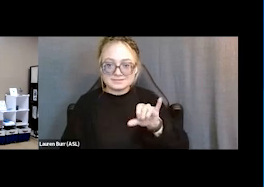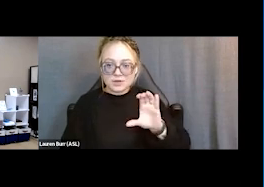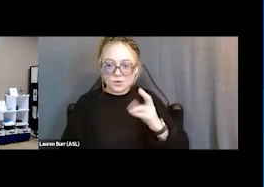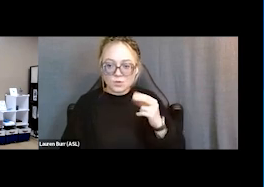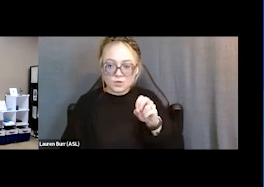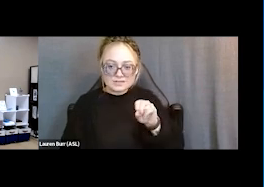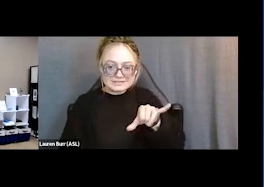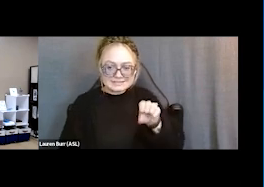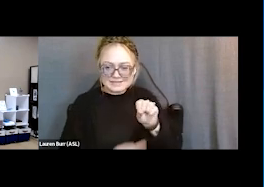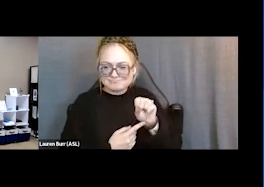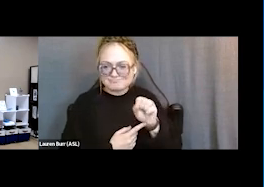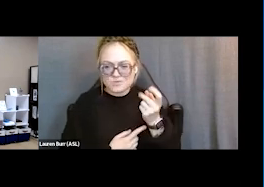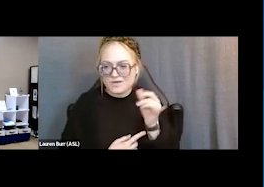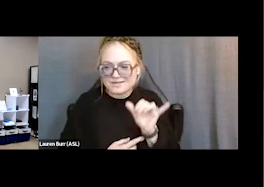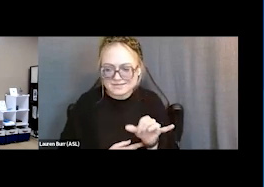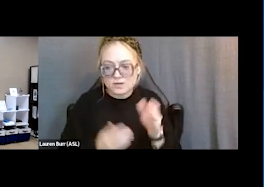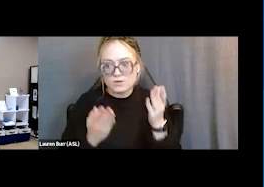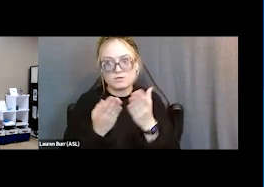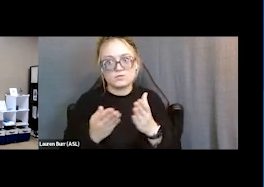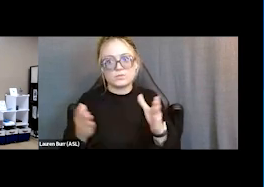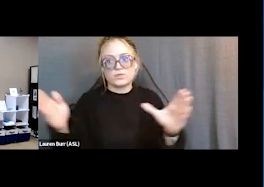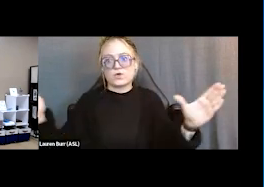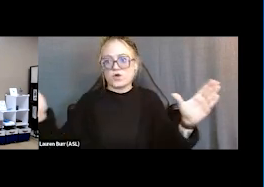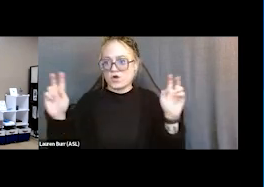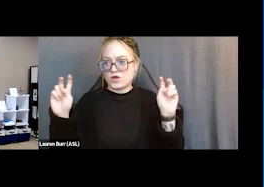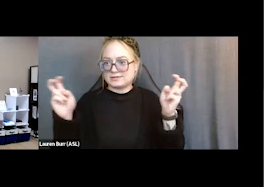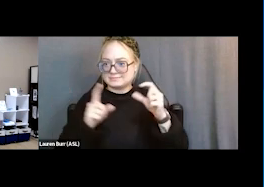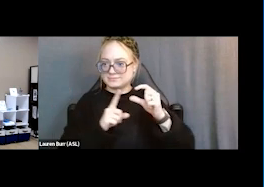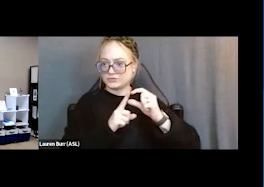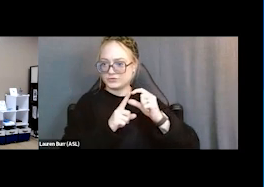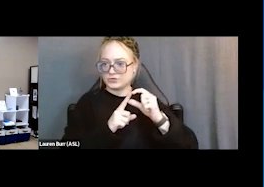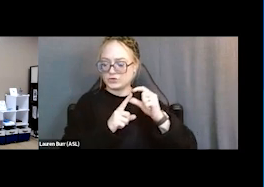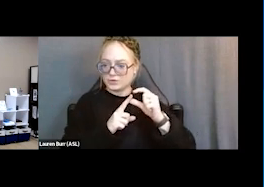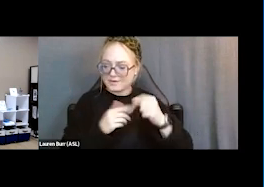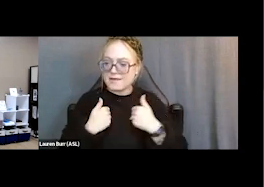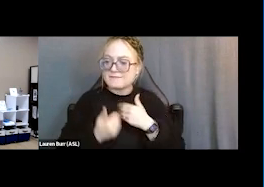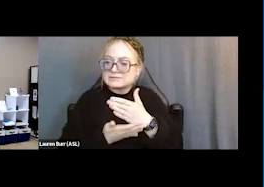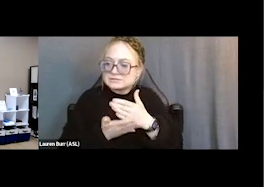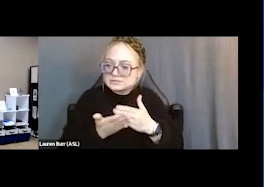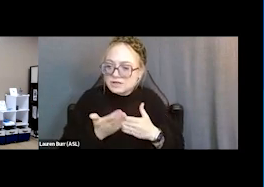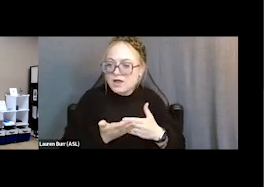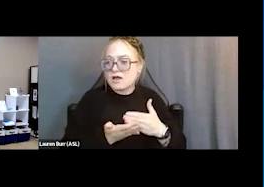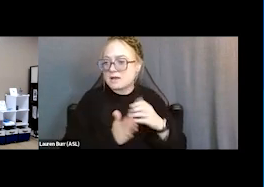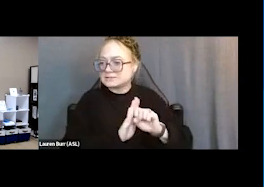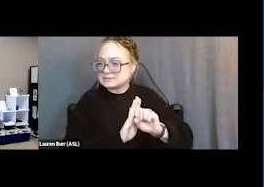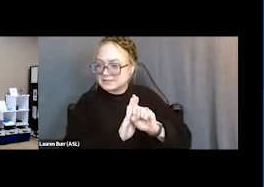Psychosis is a broad term that captures some symptoms like hallucinations and delusions,